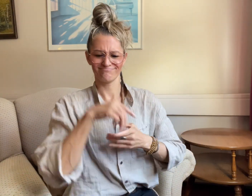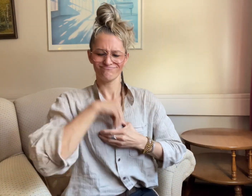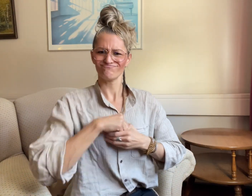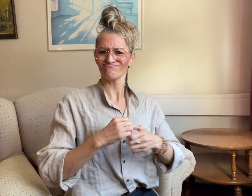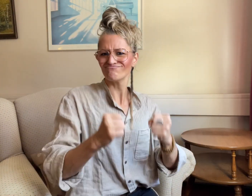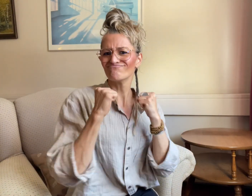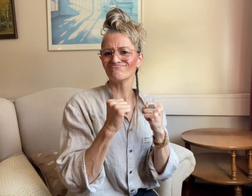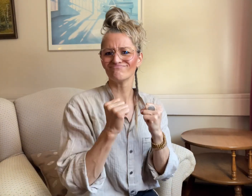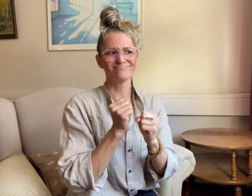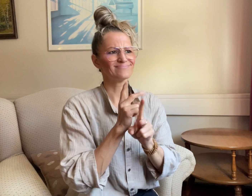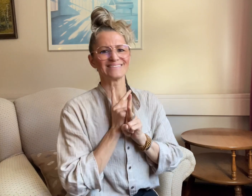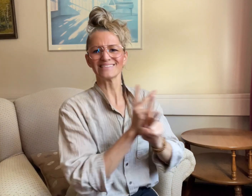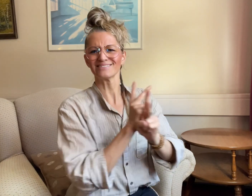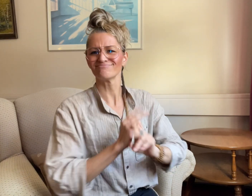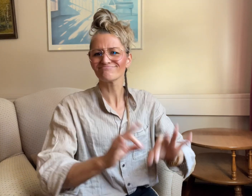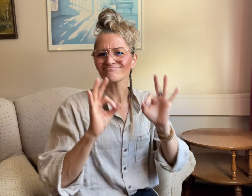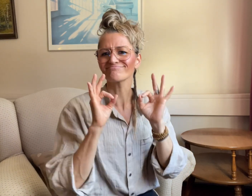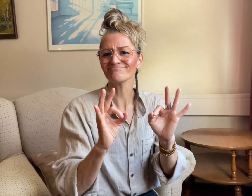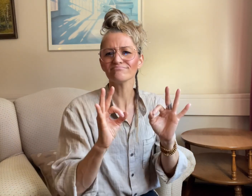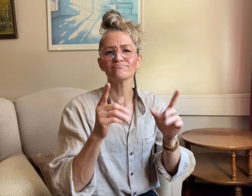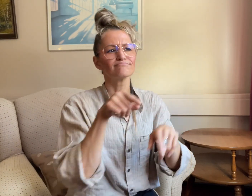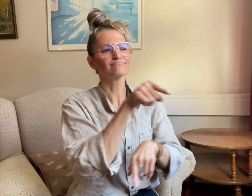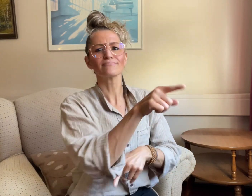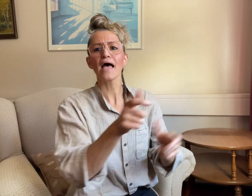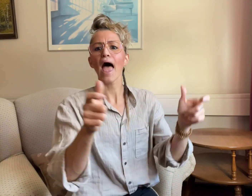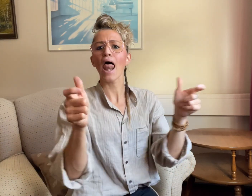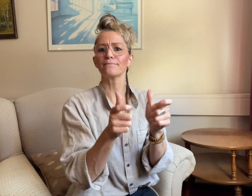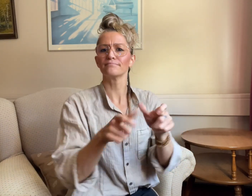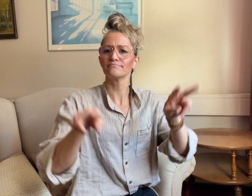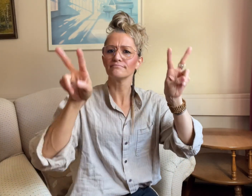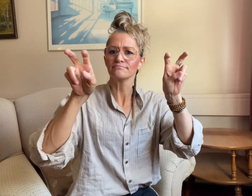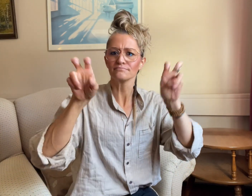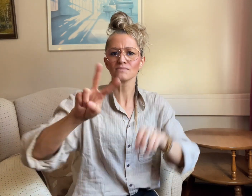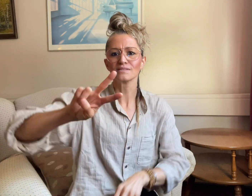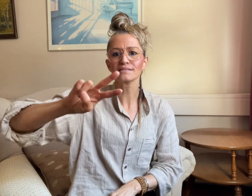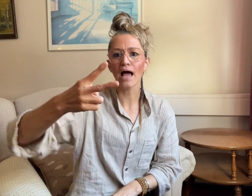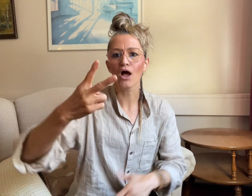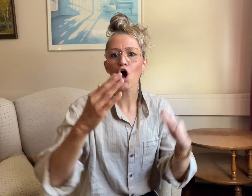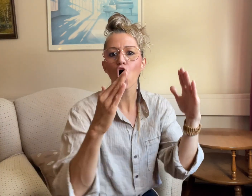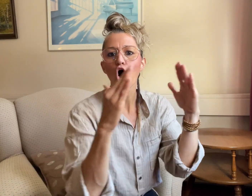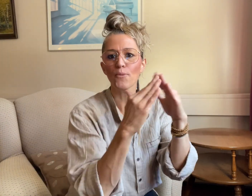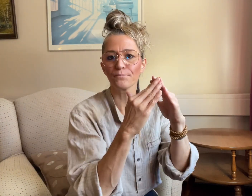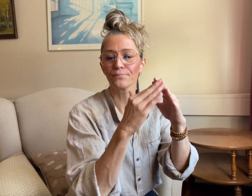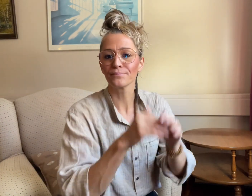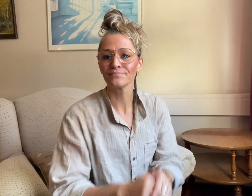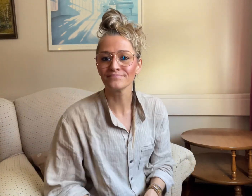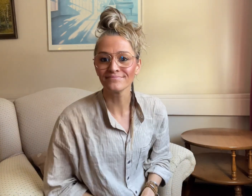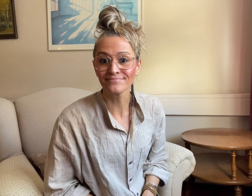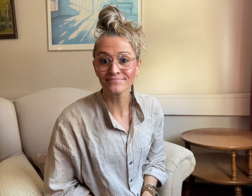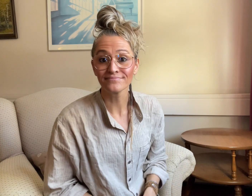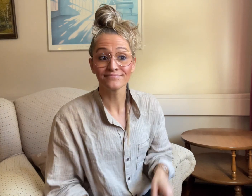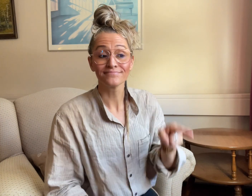themselves, calling it a “second home”. The Canterbury